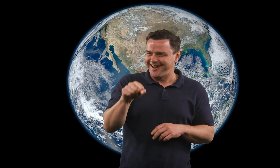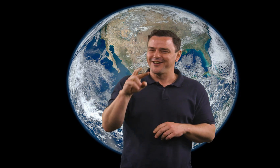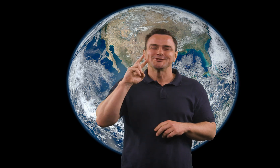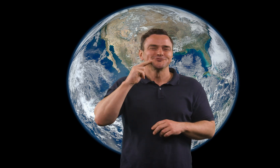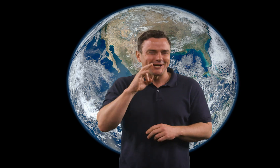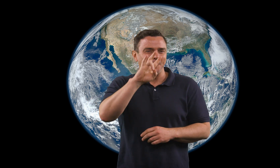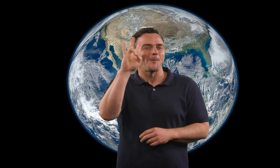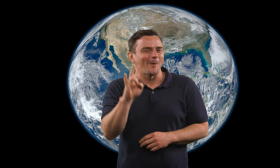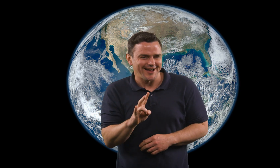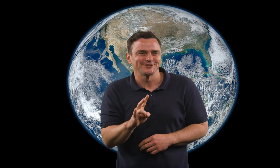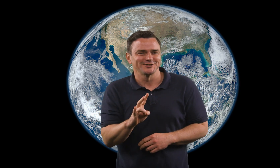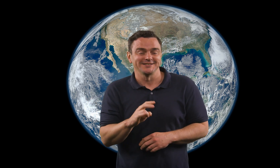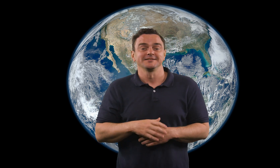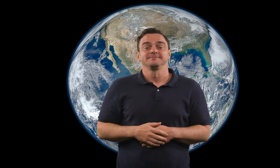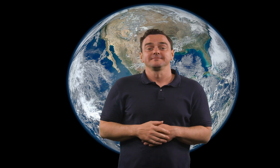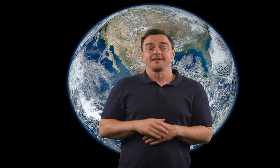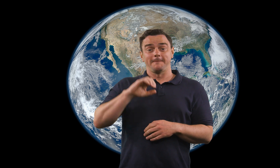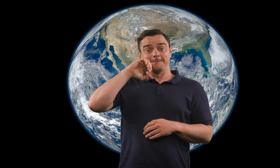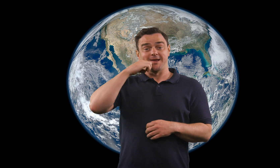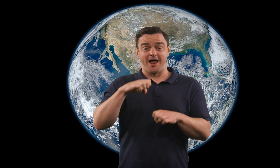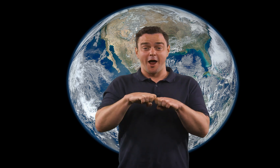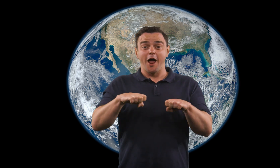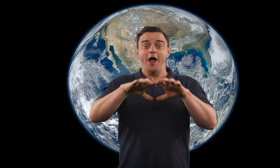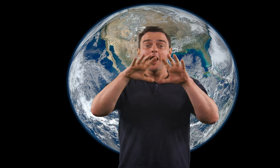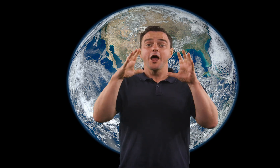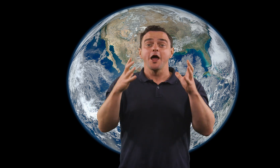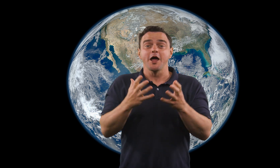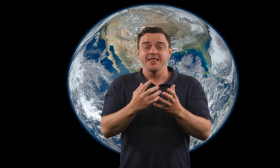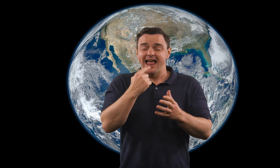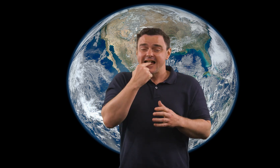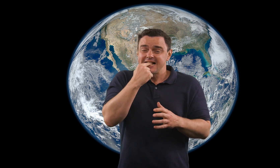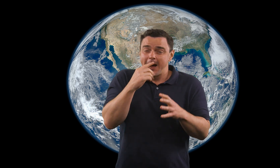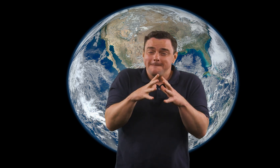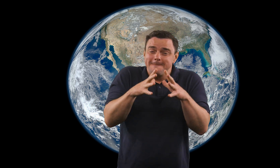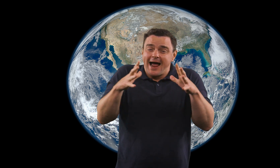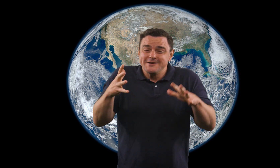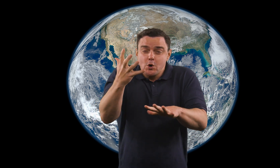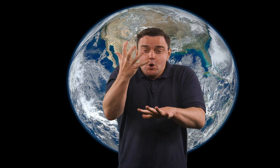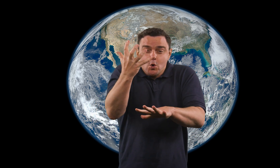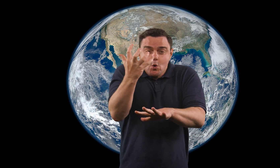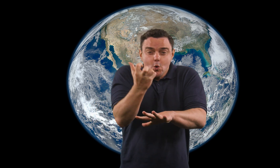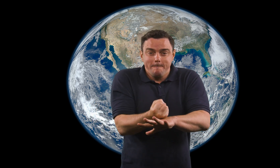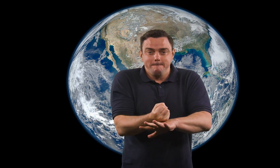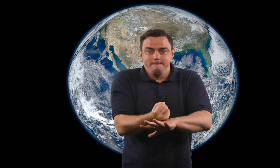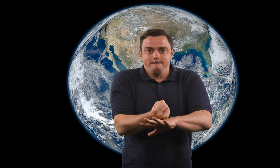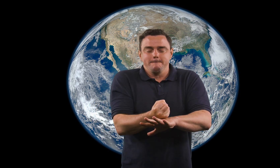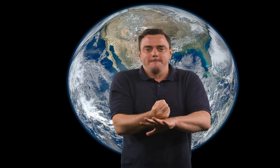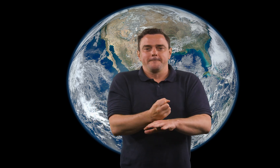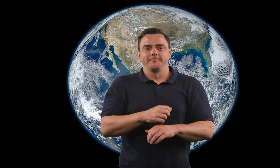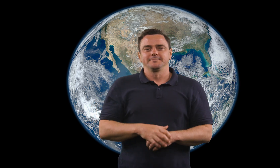That was a bit of a trick question. Because of how massive the earth is, gravity pulls other things towards it.